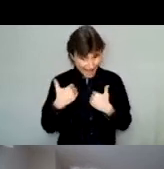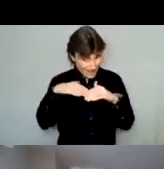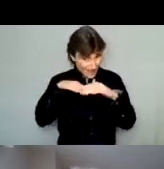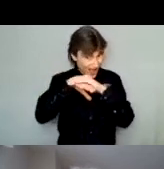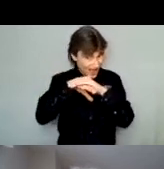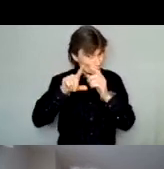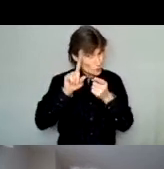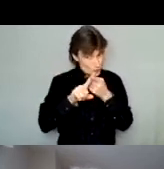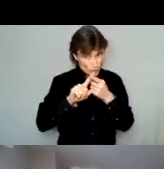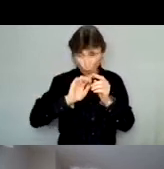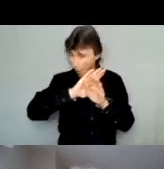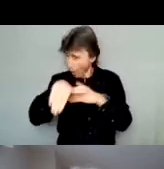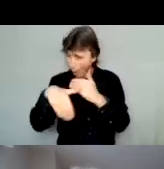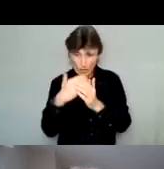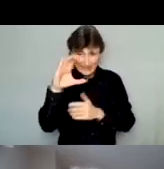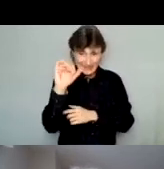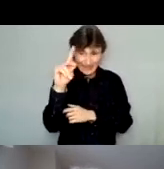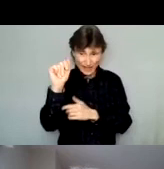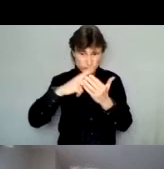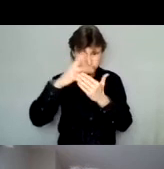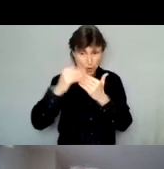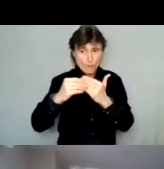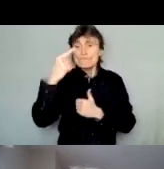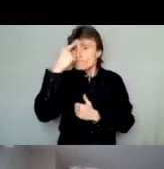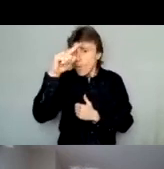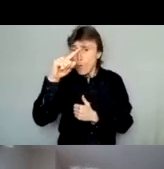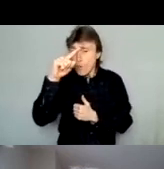programs intended for nonprofit organizations?